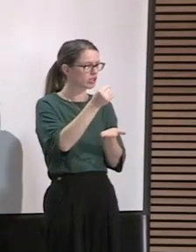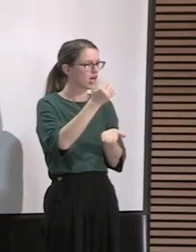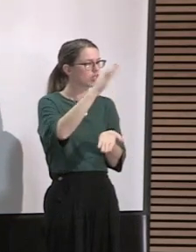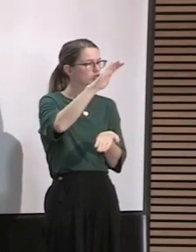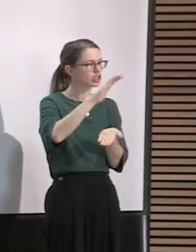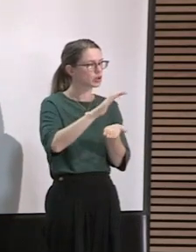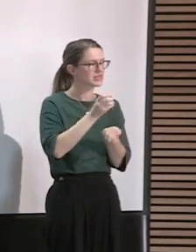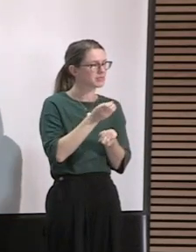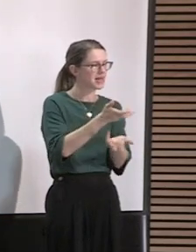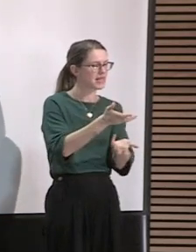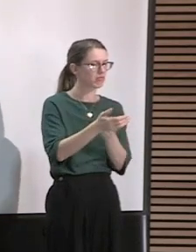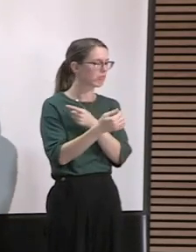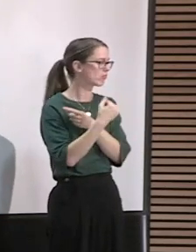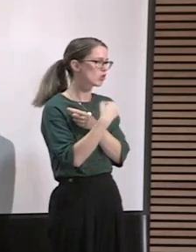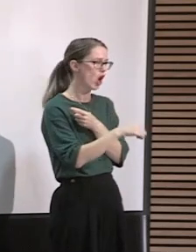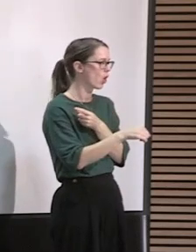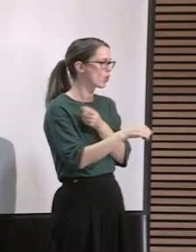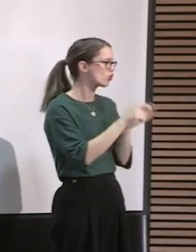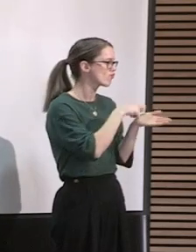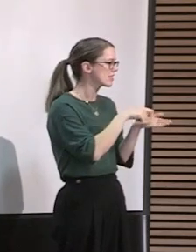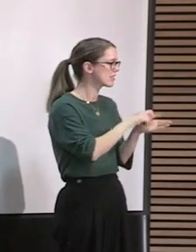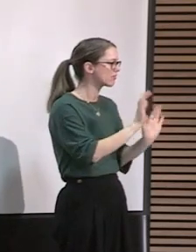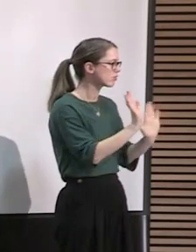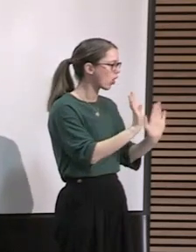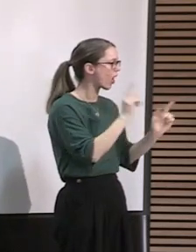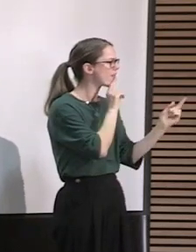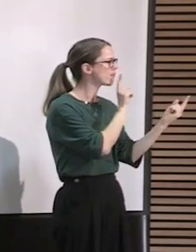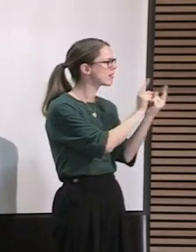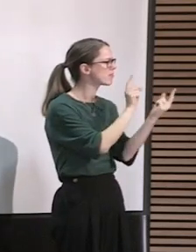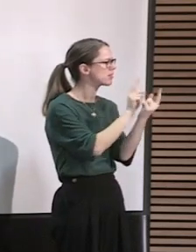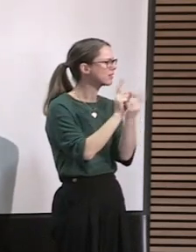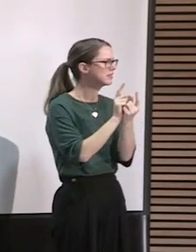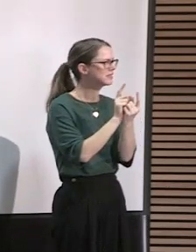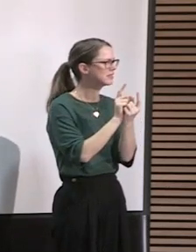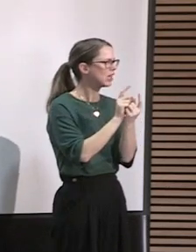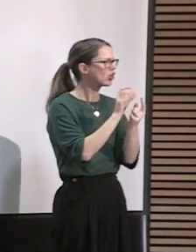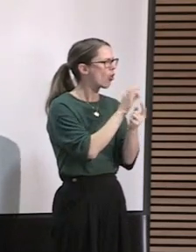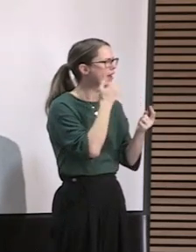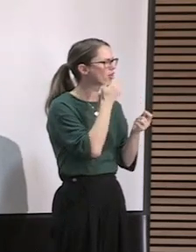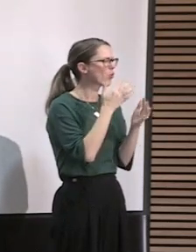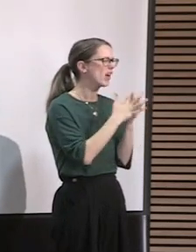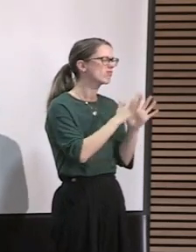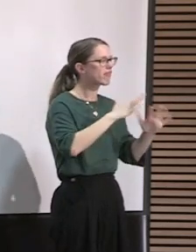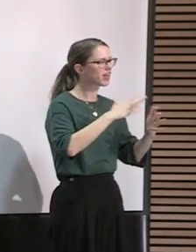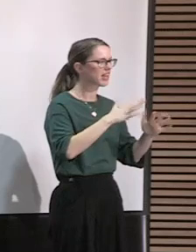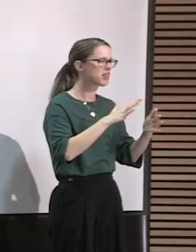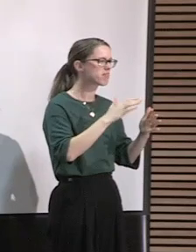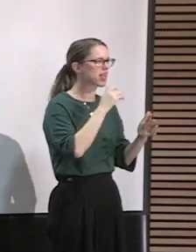directing them to balance their budgets to effectively reduce their spending? No, I haven't written to them. I